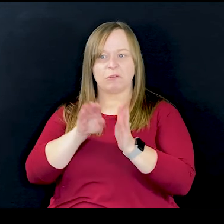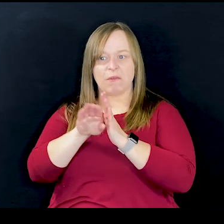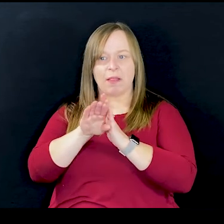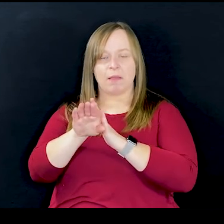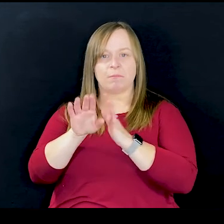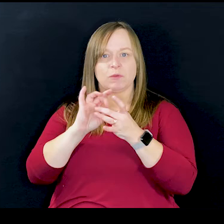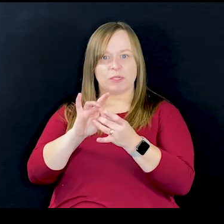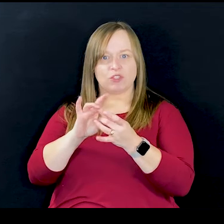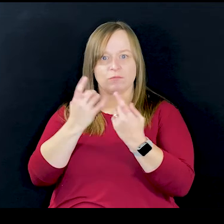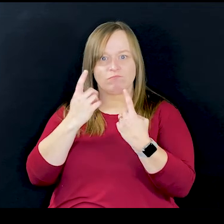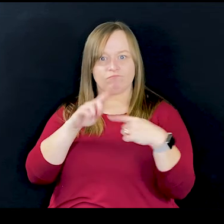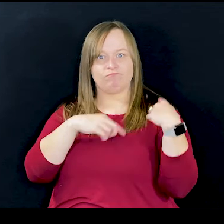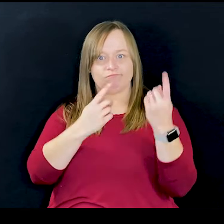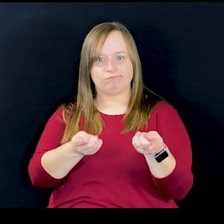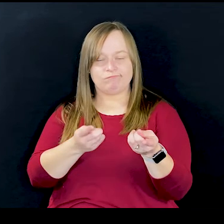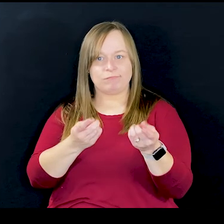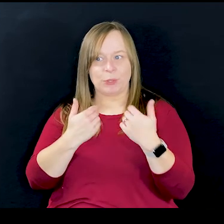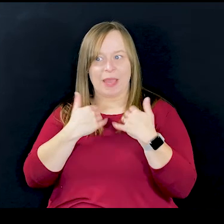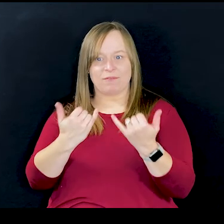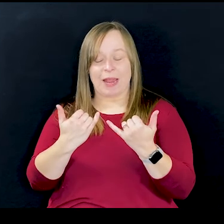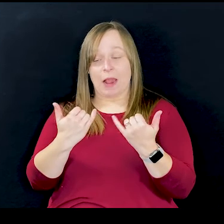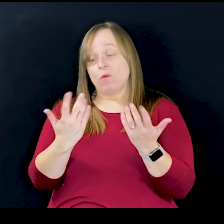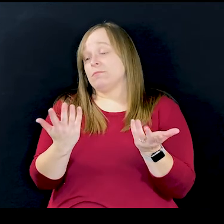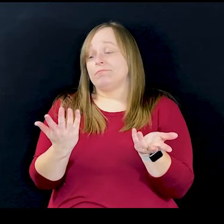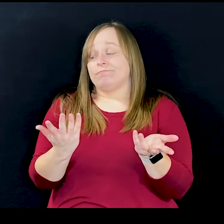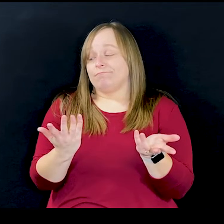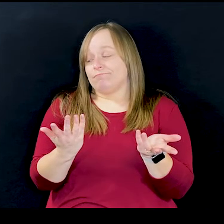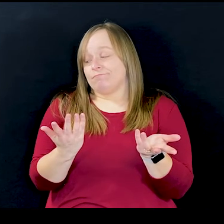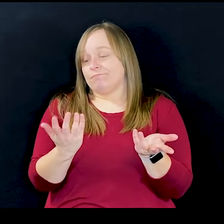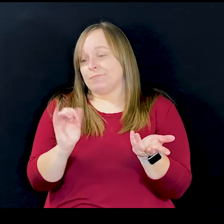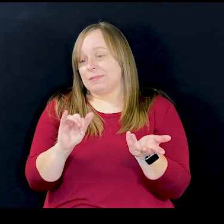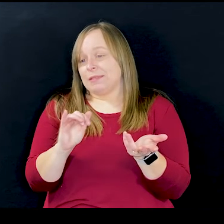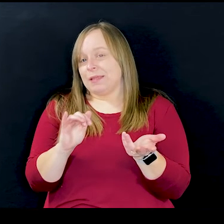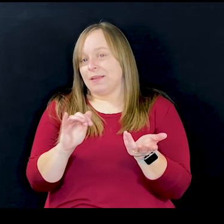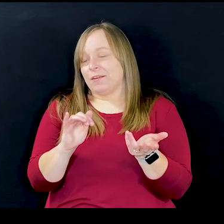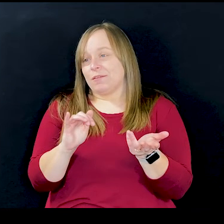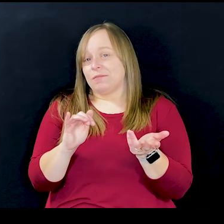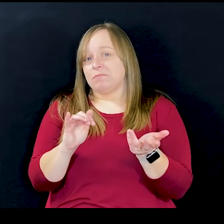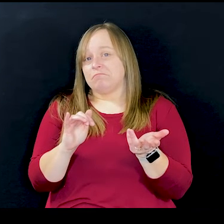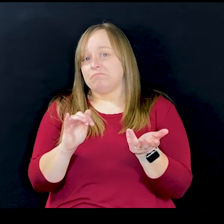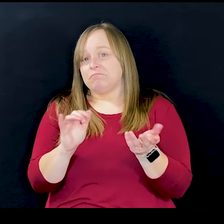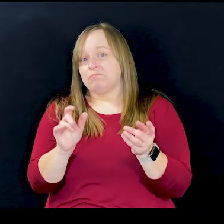to develop the relationship that you have is there's some serendipity there.